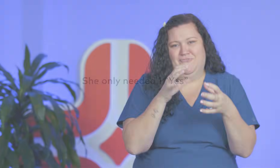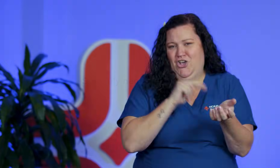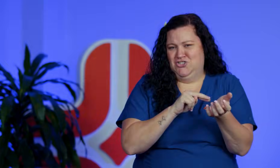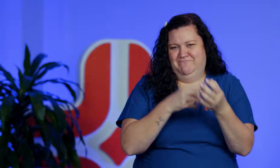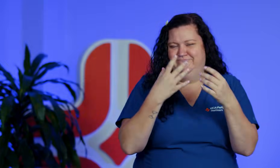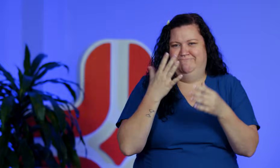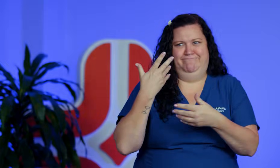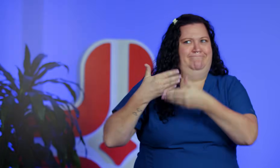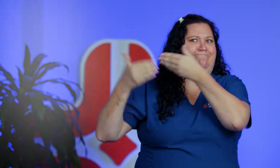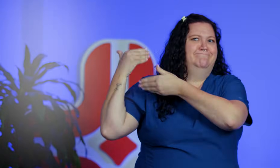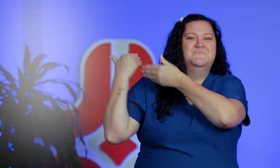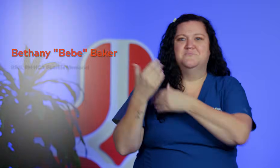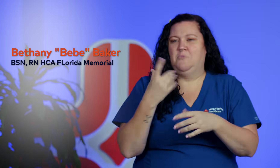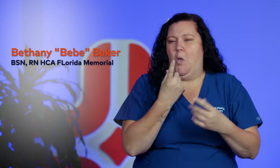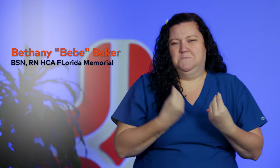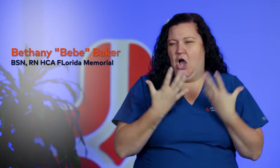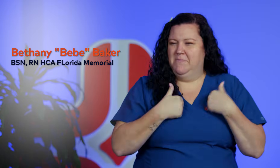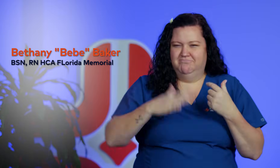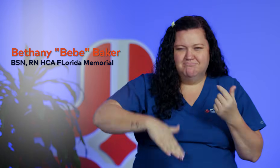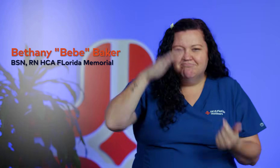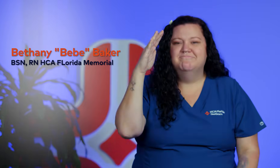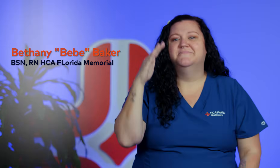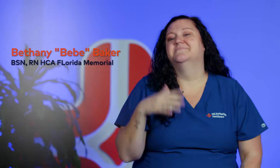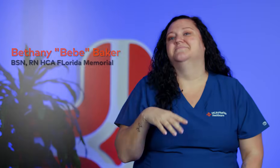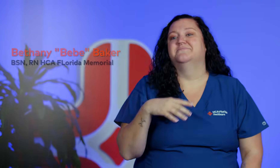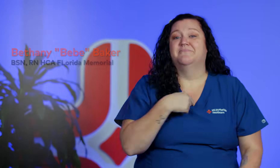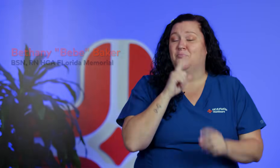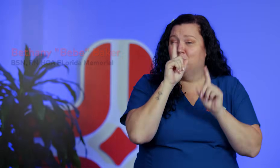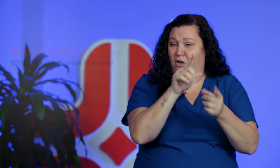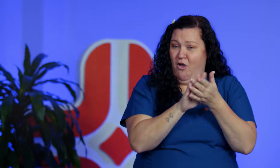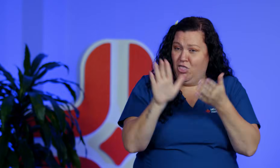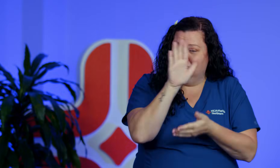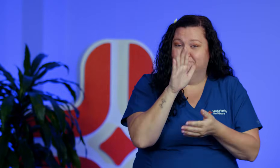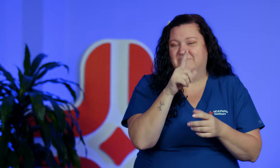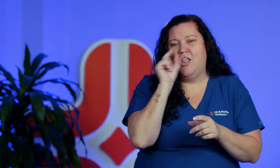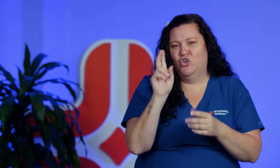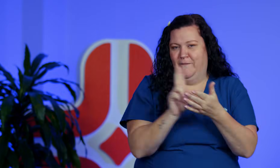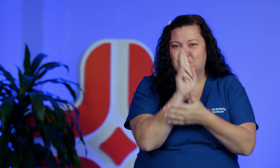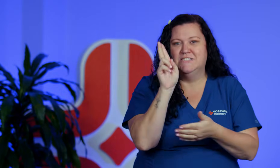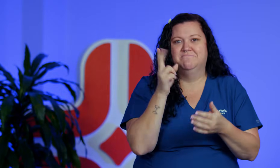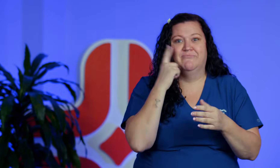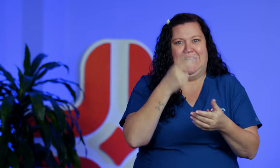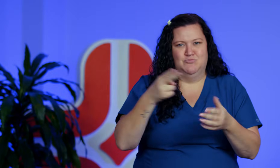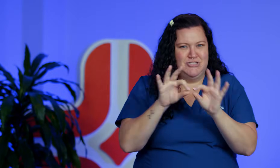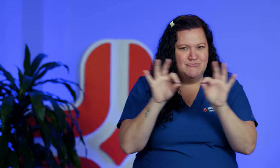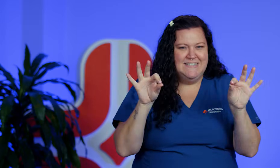I'm from a family of nurses and that always inspired me growing up. I went to college at Gallaudet University,